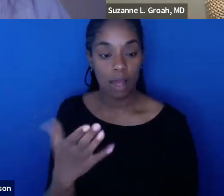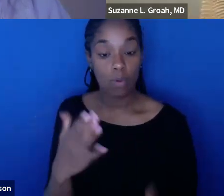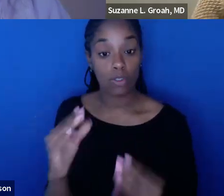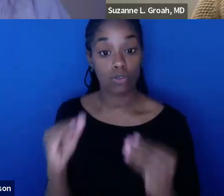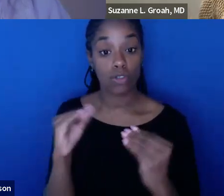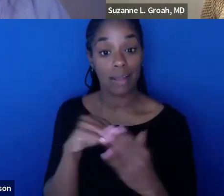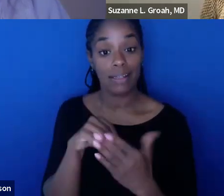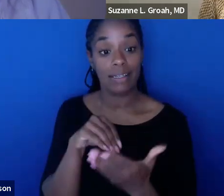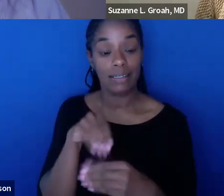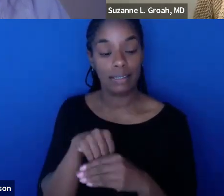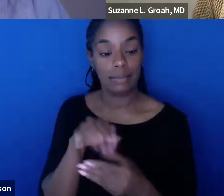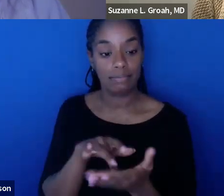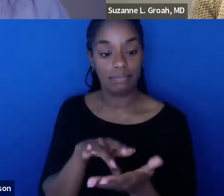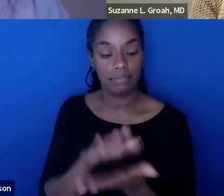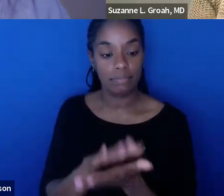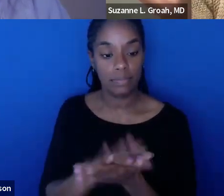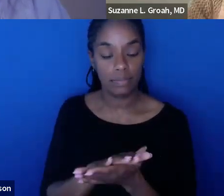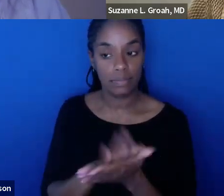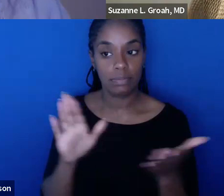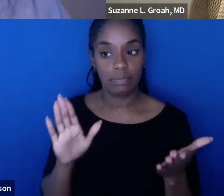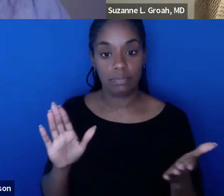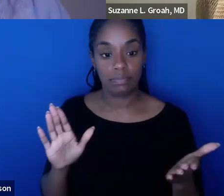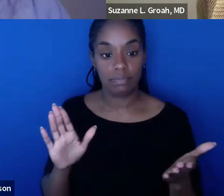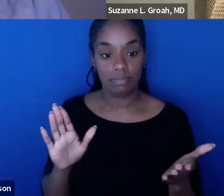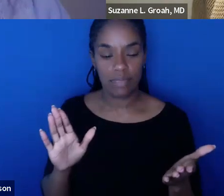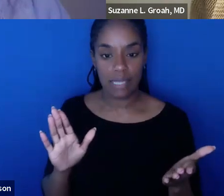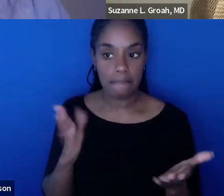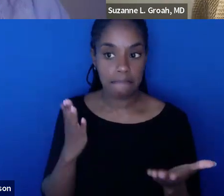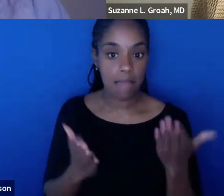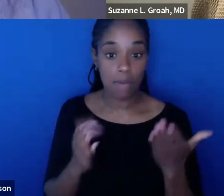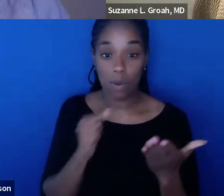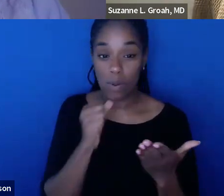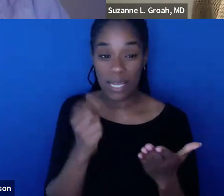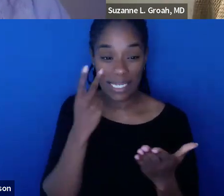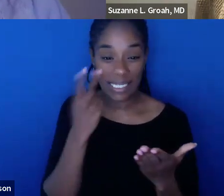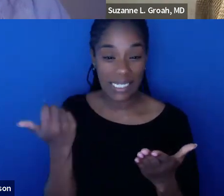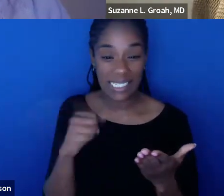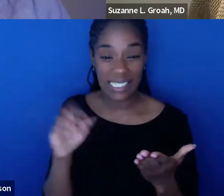non-neurogenic bladder population, was that we wouldn't see any bacteria at all. Well, that's not what happened.